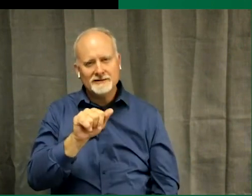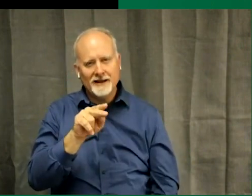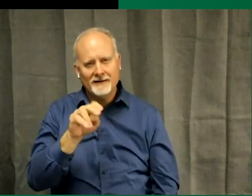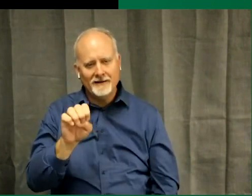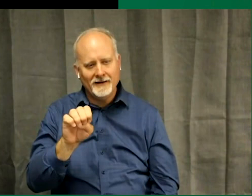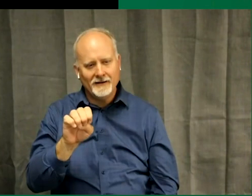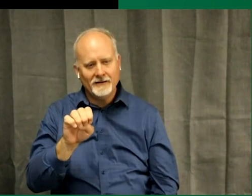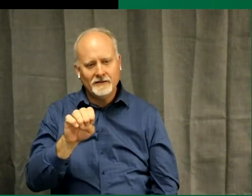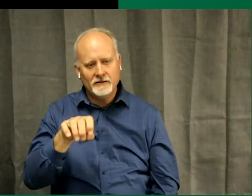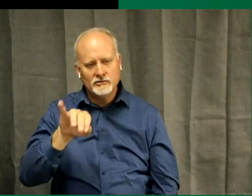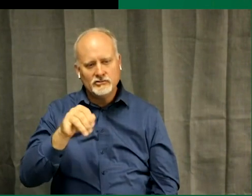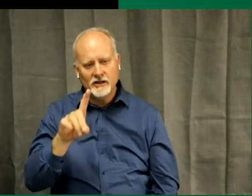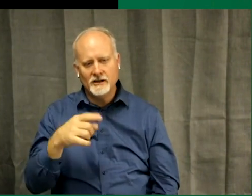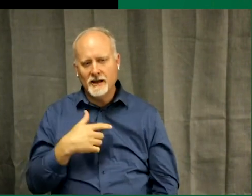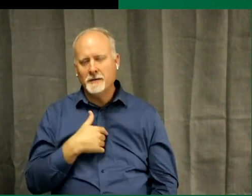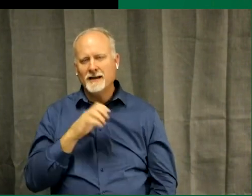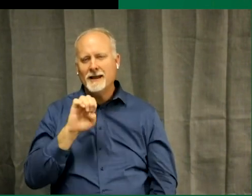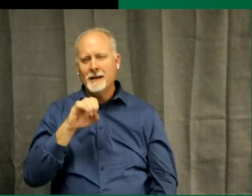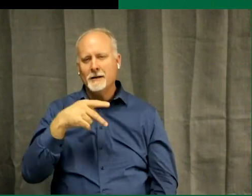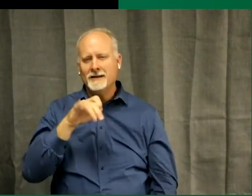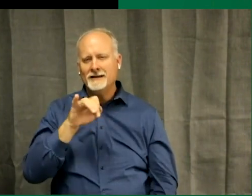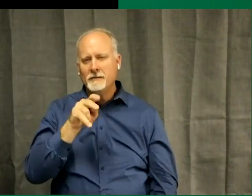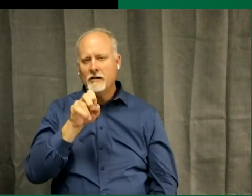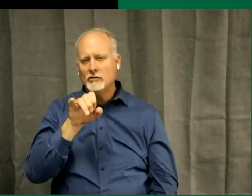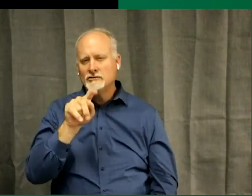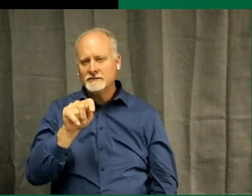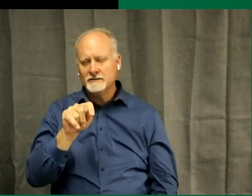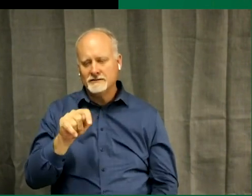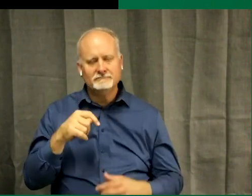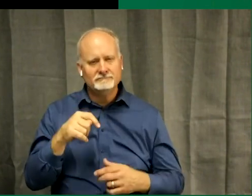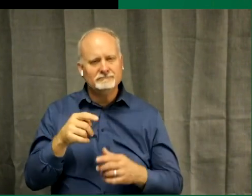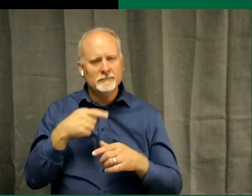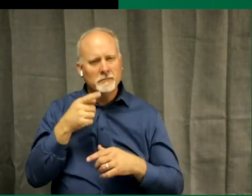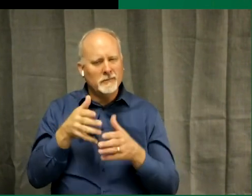of public health uh and it's interesting seven months ago when i told people my son's friend's